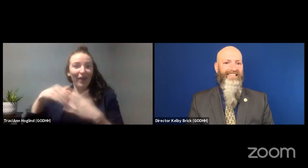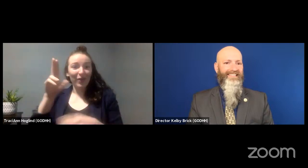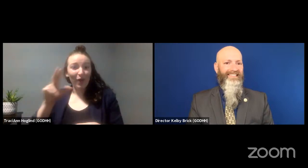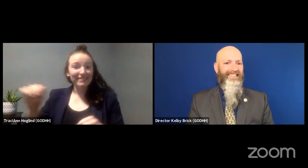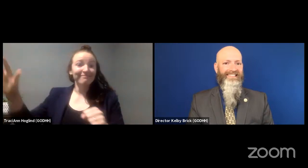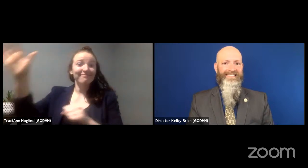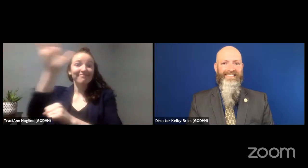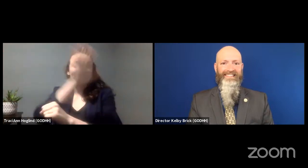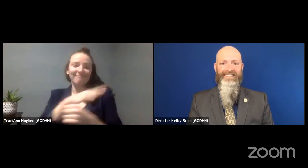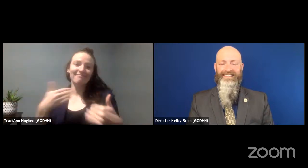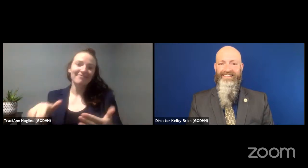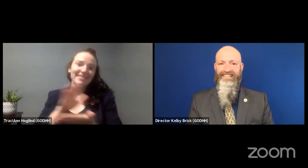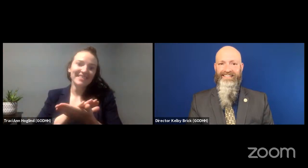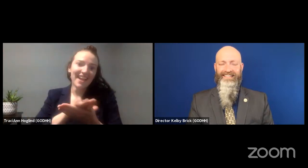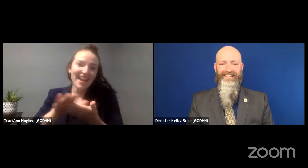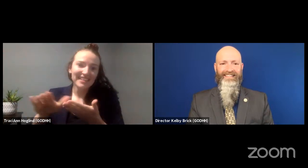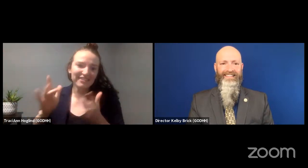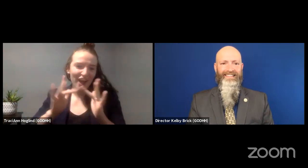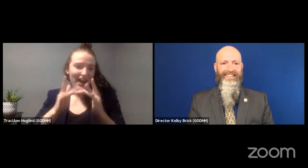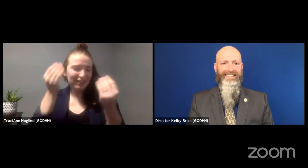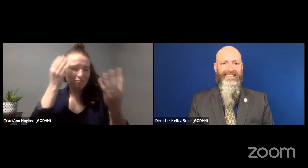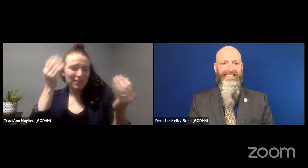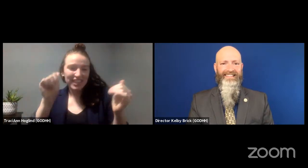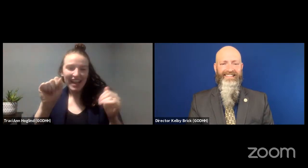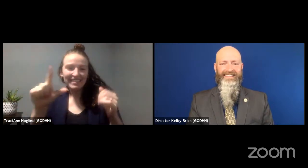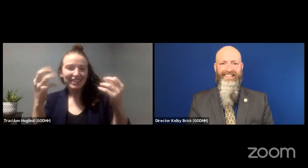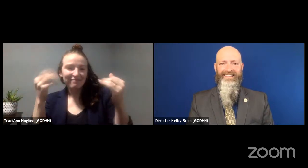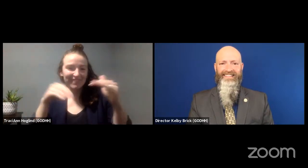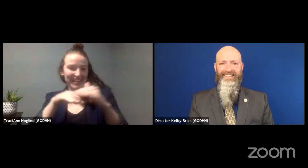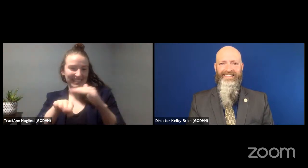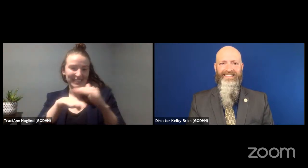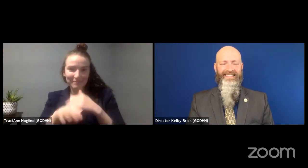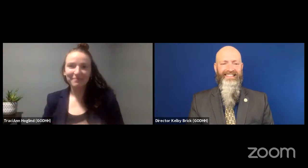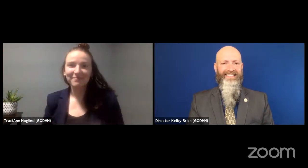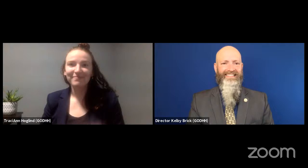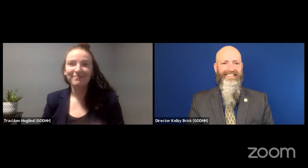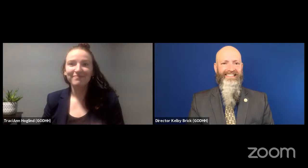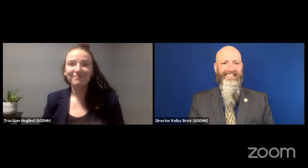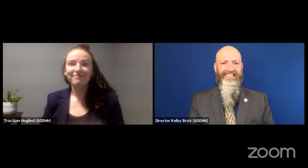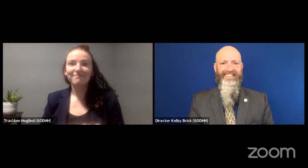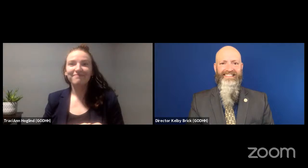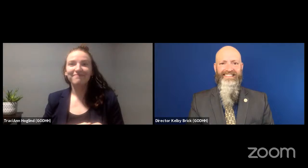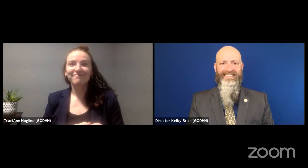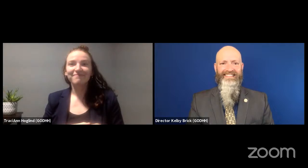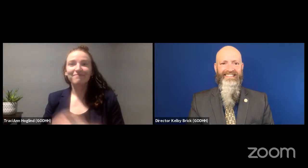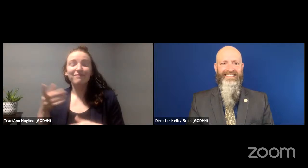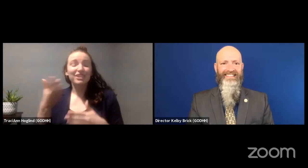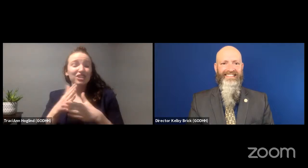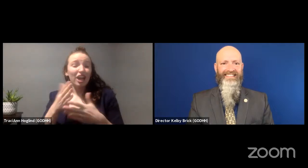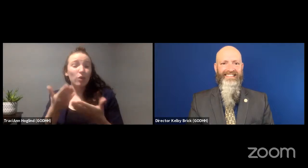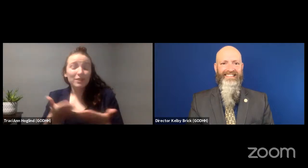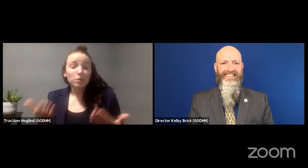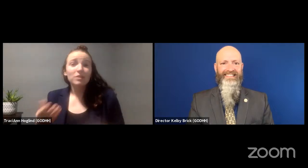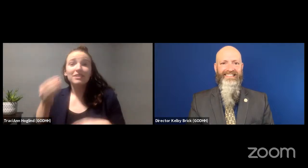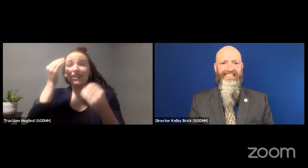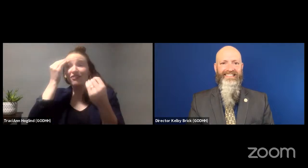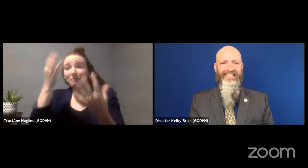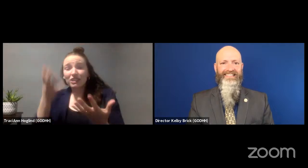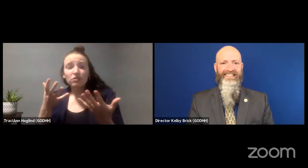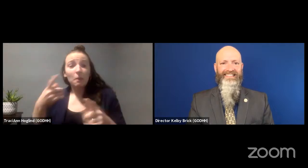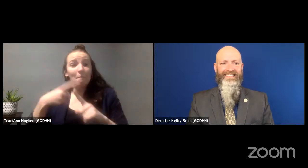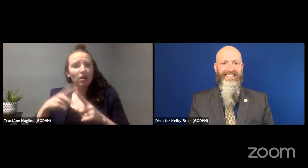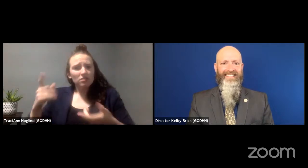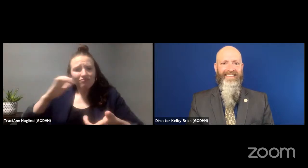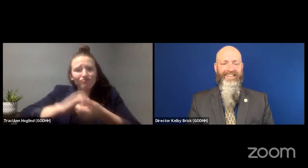to sharing information throughout the nation, all across the U.S. Invest is shared and accessible.